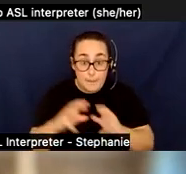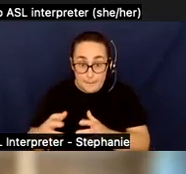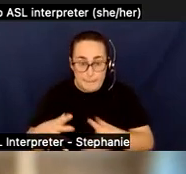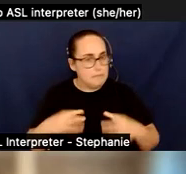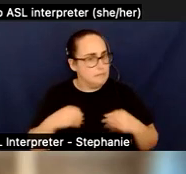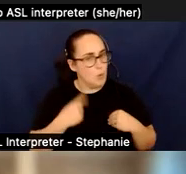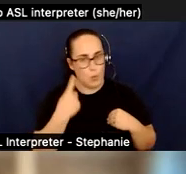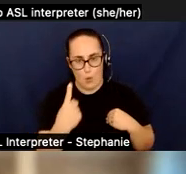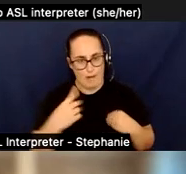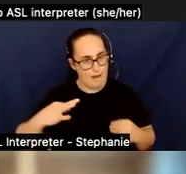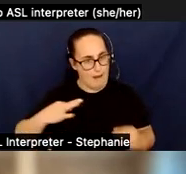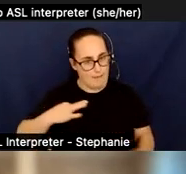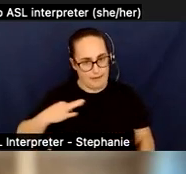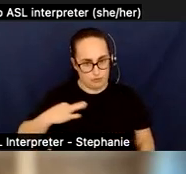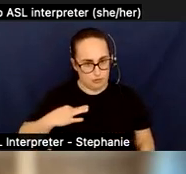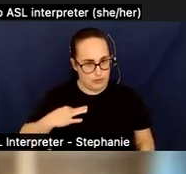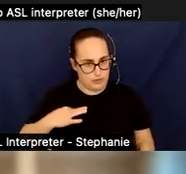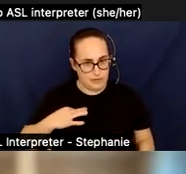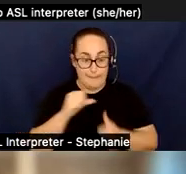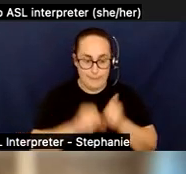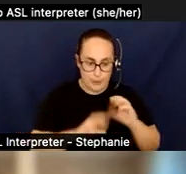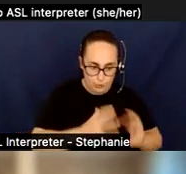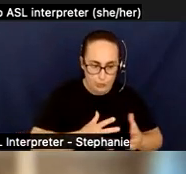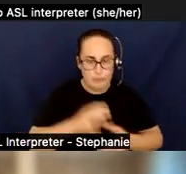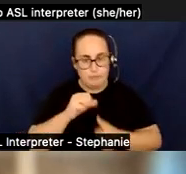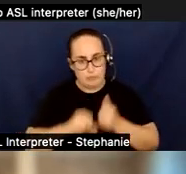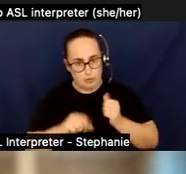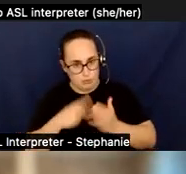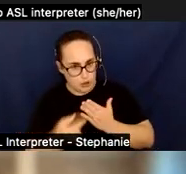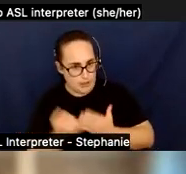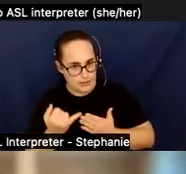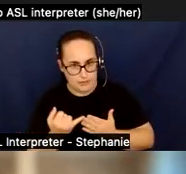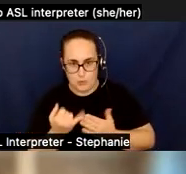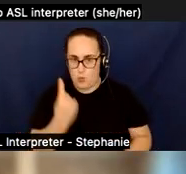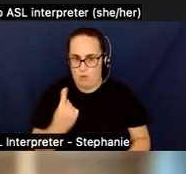project. You may not receive more than one key to grant for the same project or phase